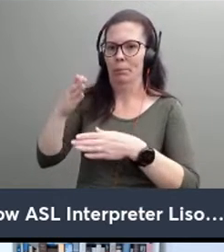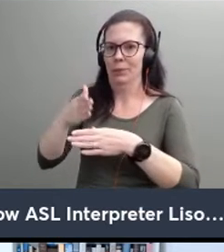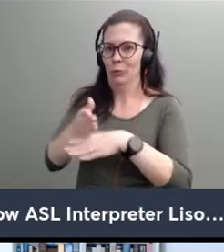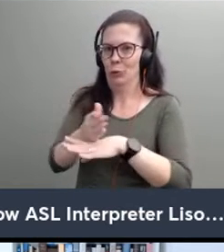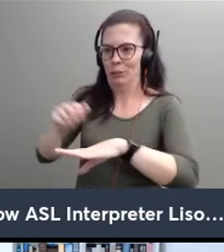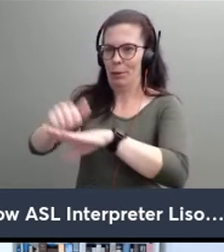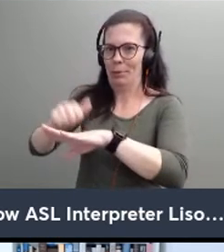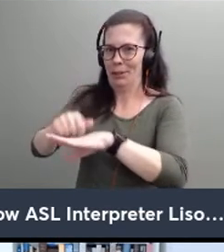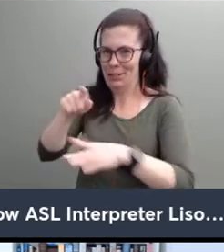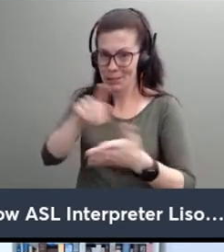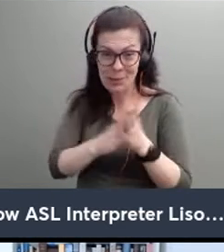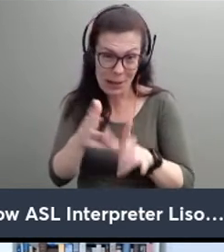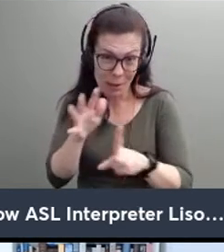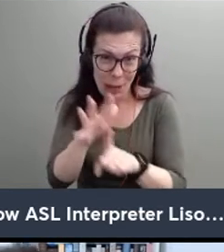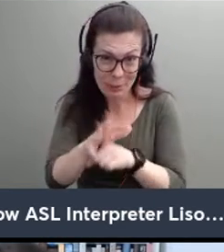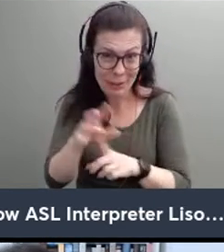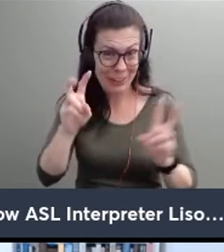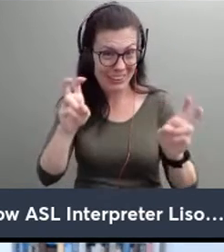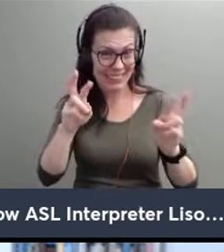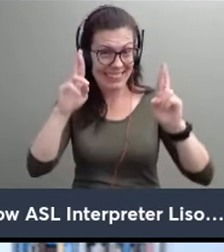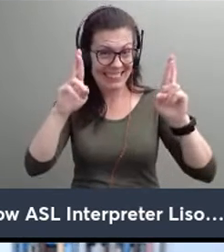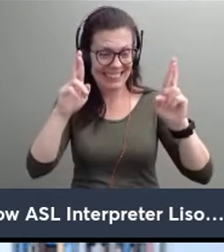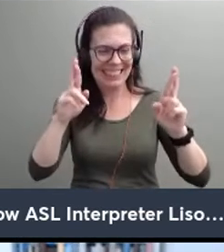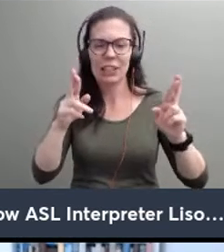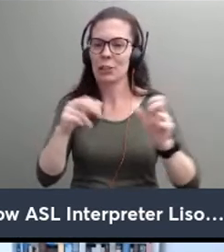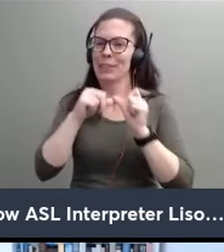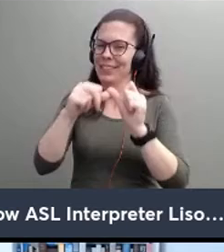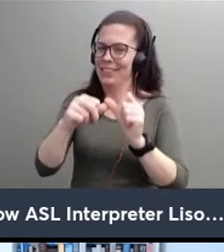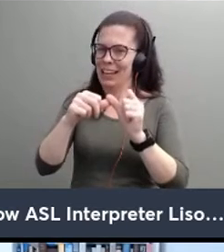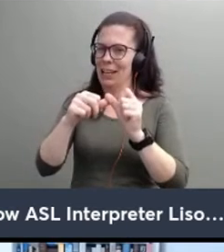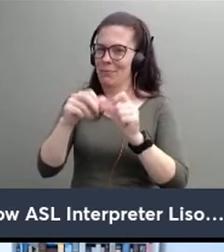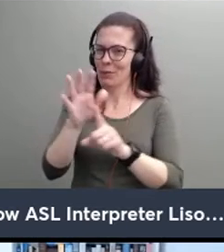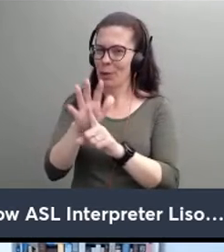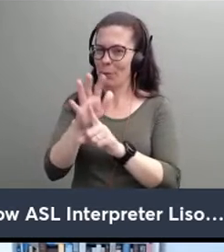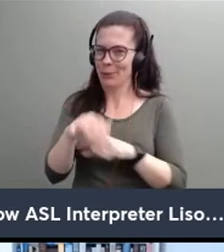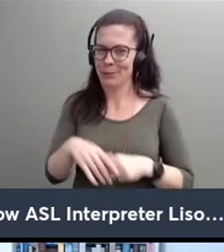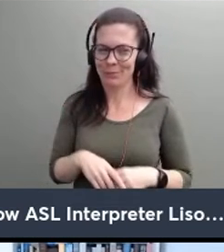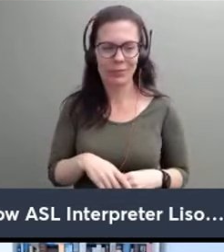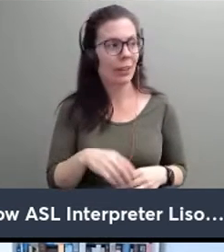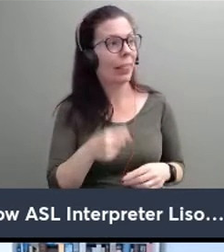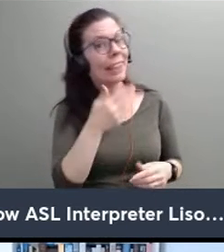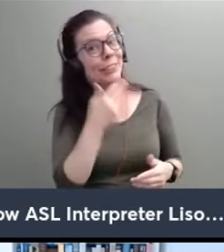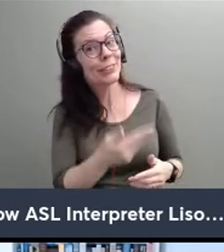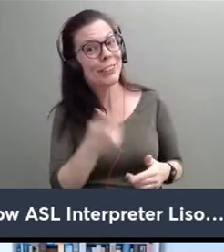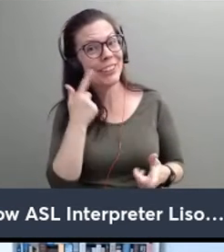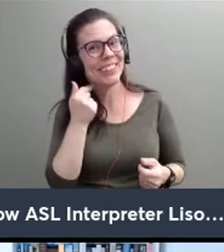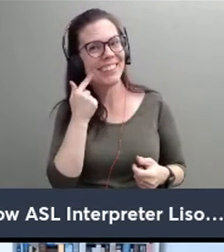they'll make sure that you stay popular. That's good. (chuckle)